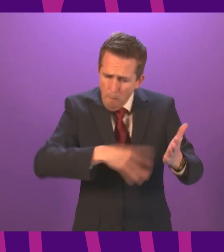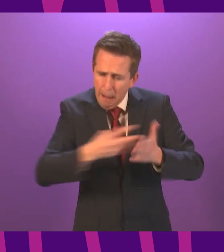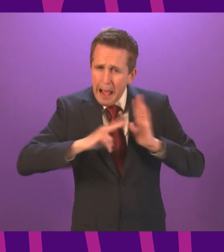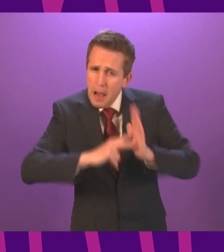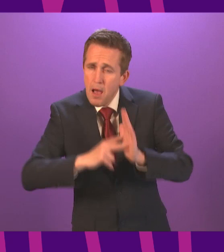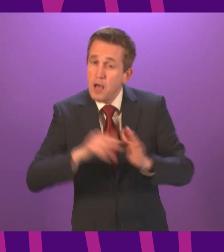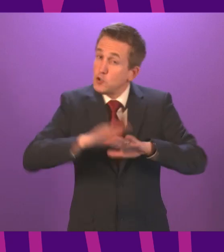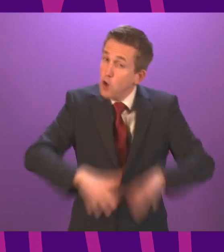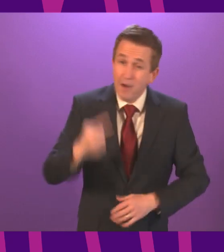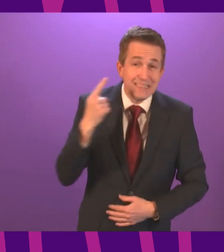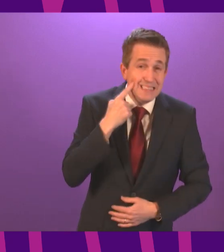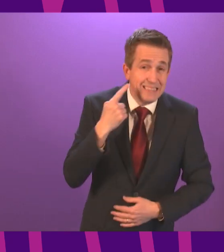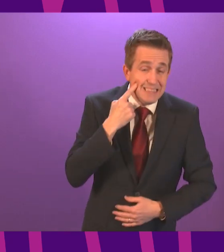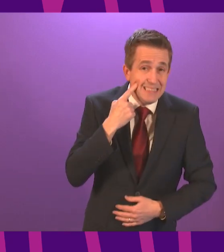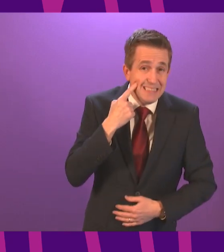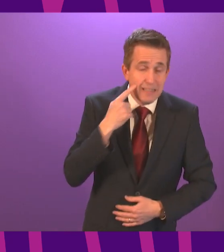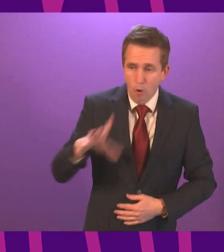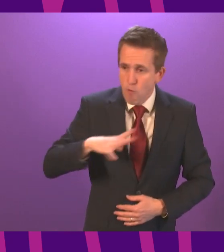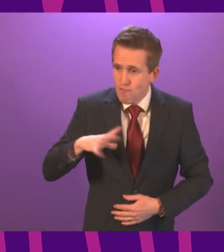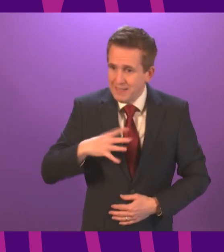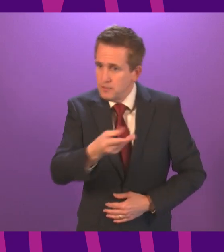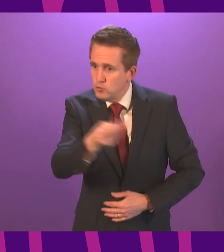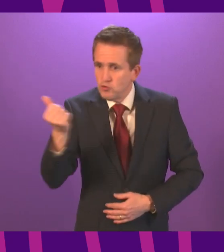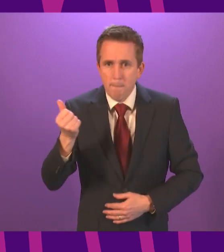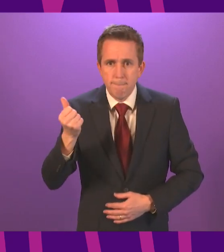concerns about our even considering that kind of relaxation. However, it is important that